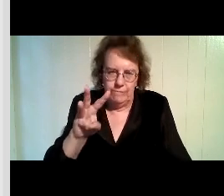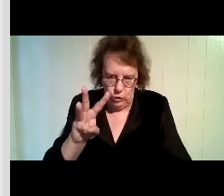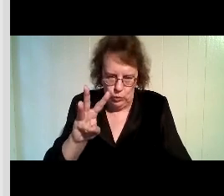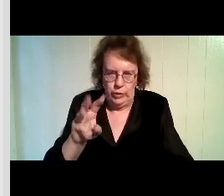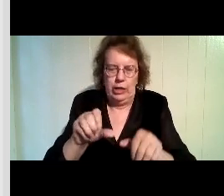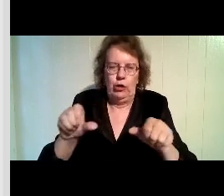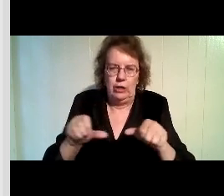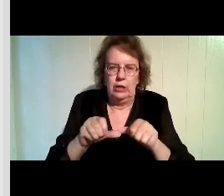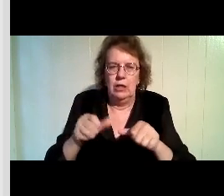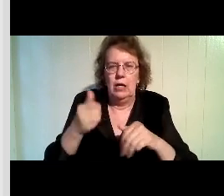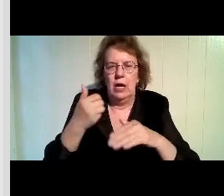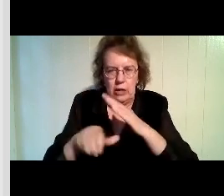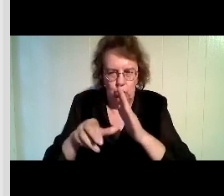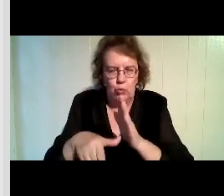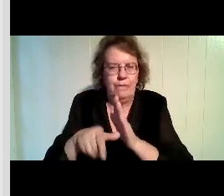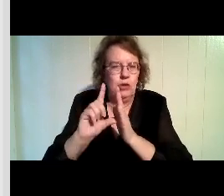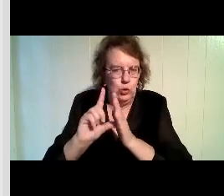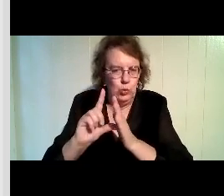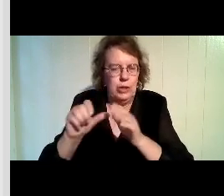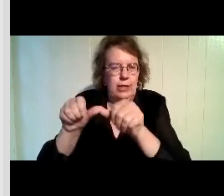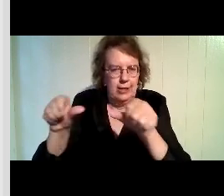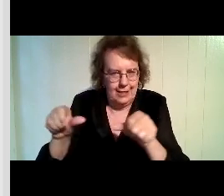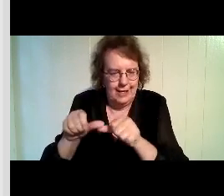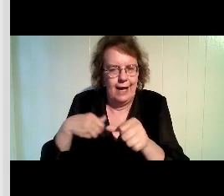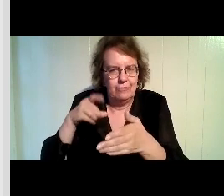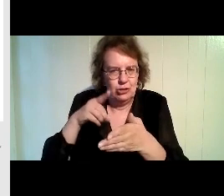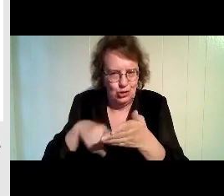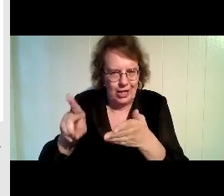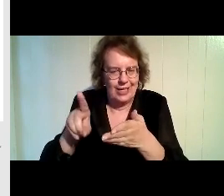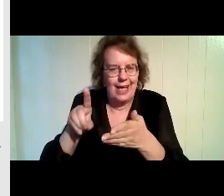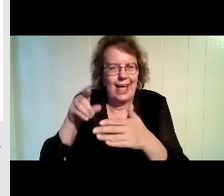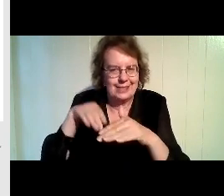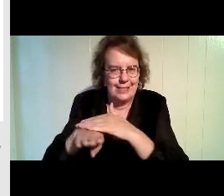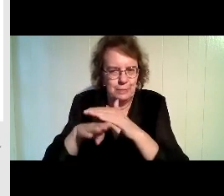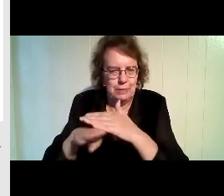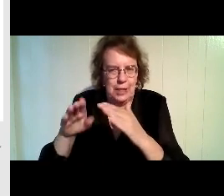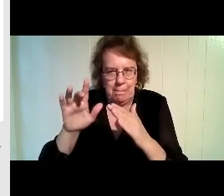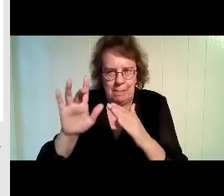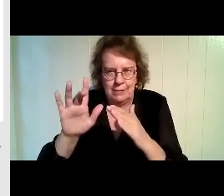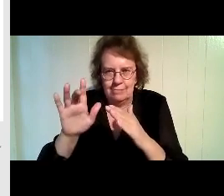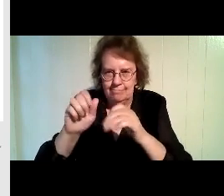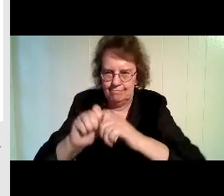So under the review section there is your check accessibility button. We can click it to open the panel and